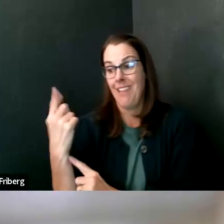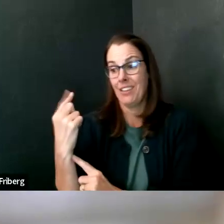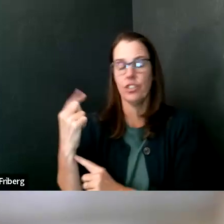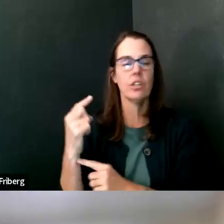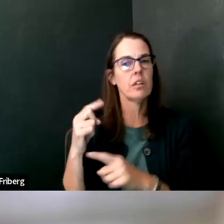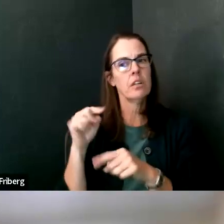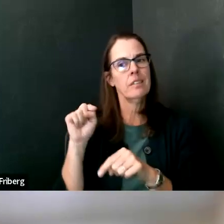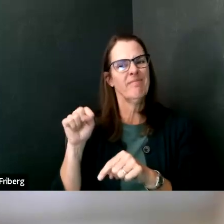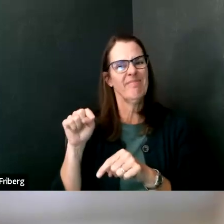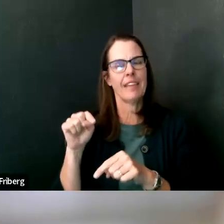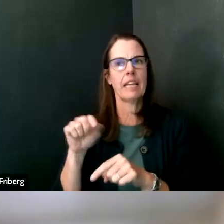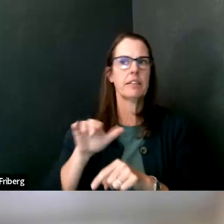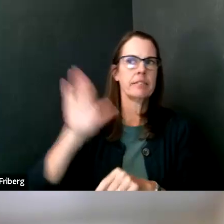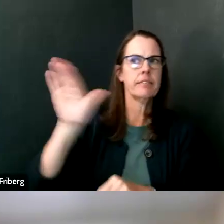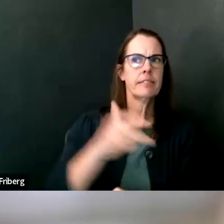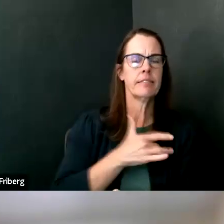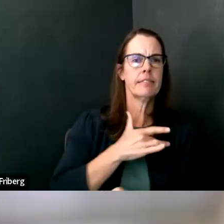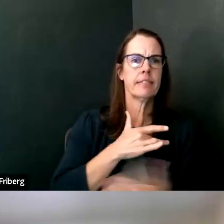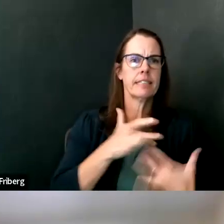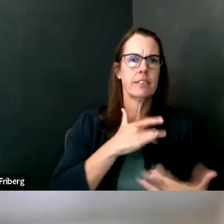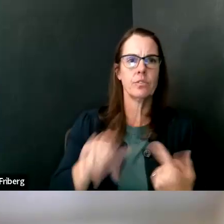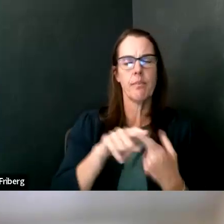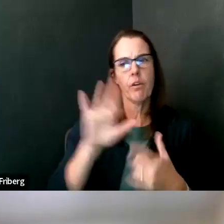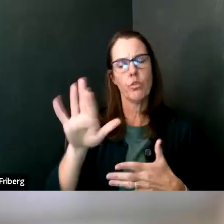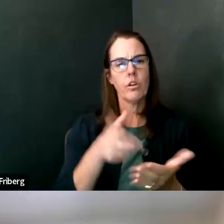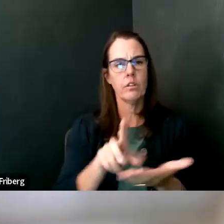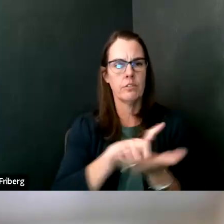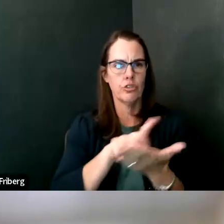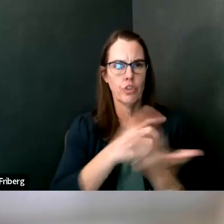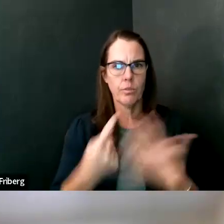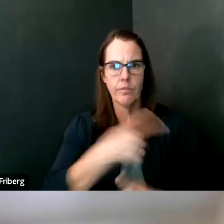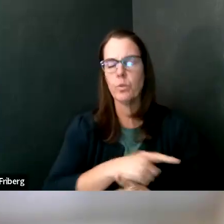the pace and scope of Oregon's drug reviews. We said that a process that prioritizes haste over